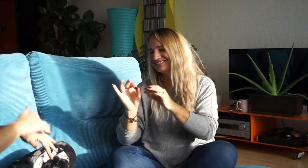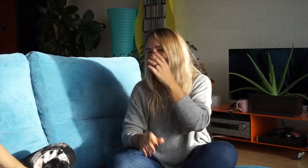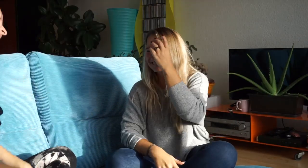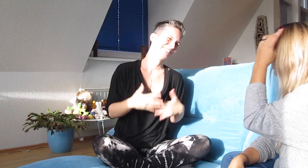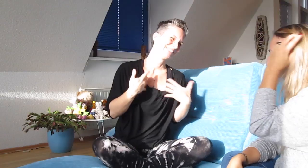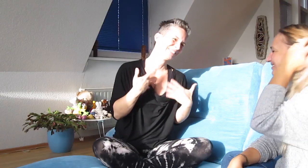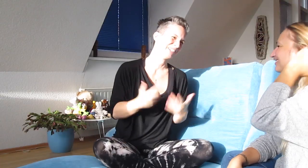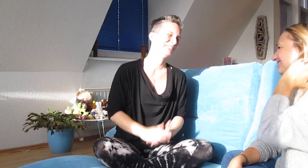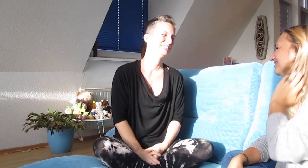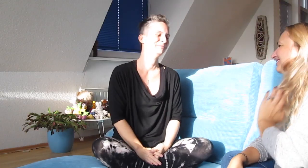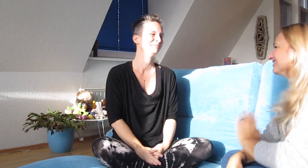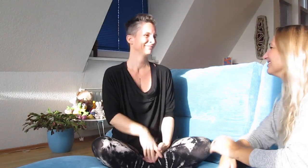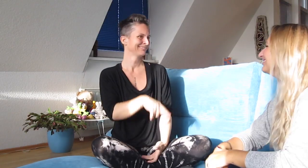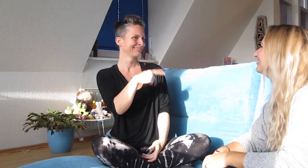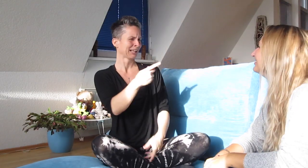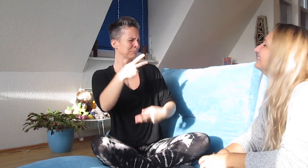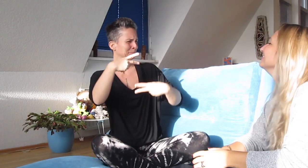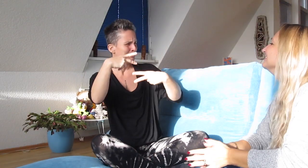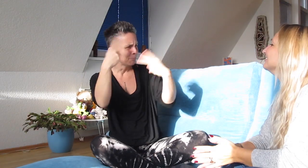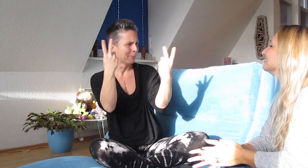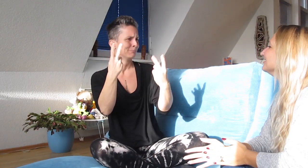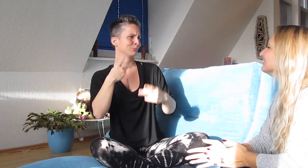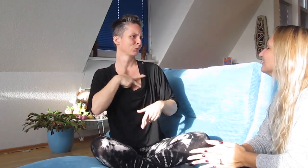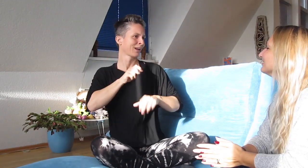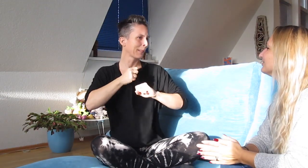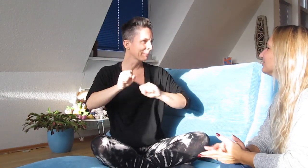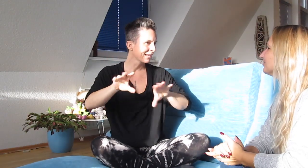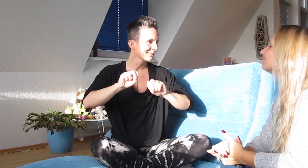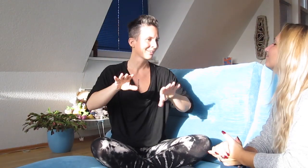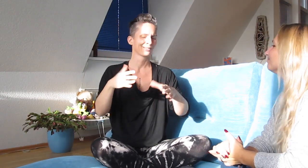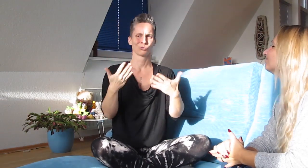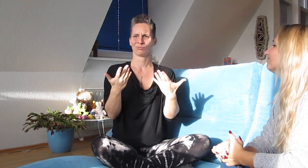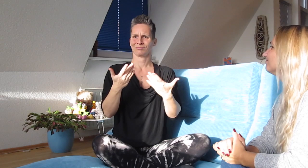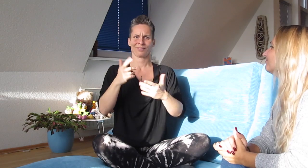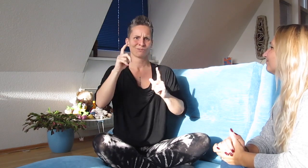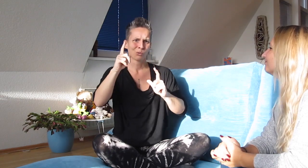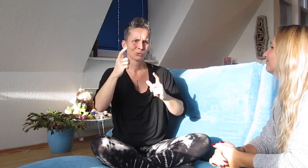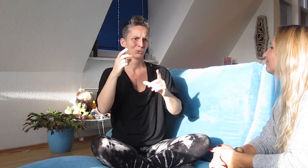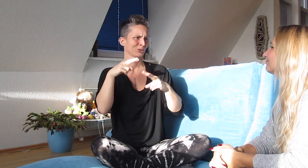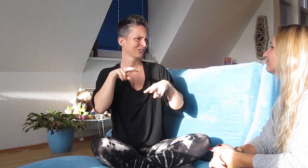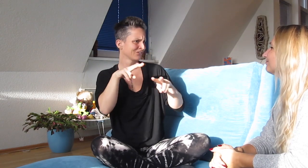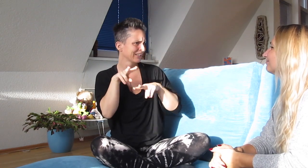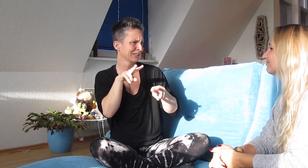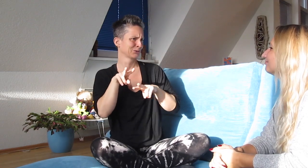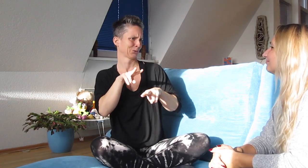I am also happy. You are well known from social media. There you shared photos and videos,